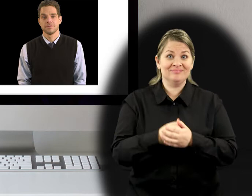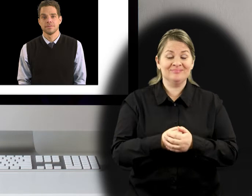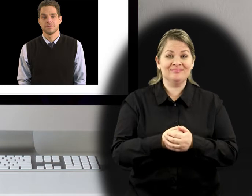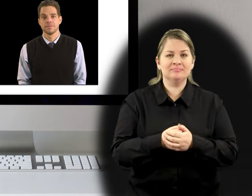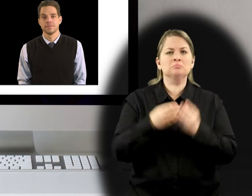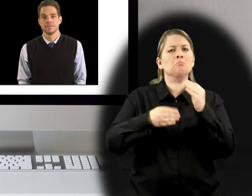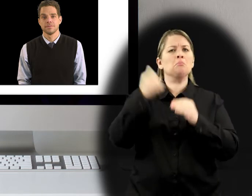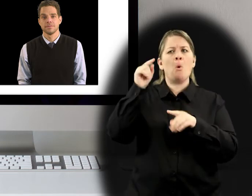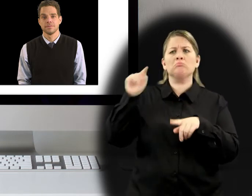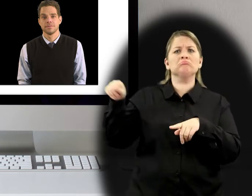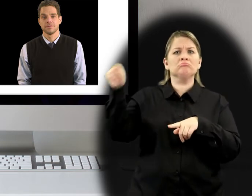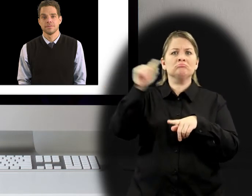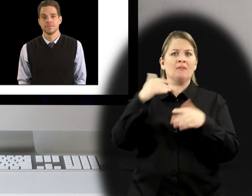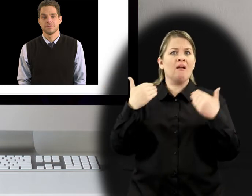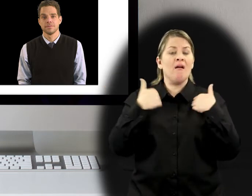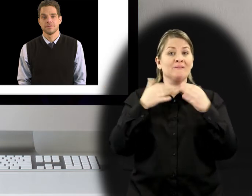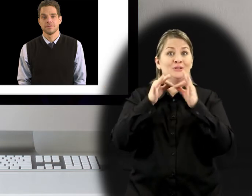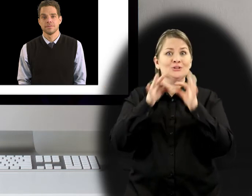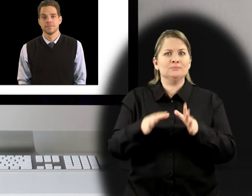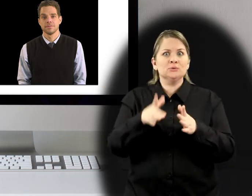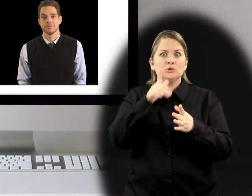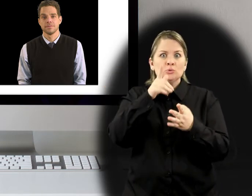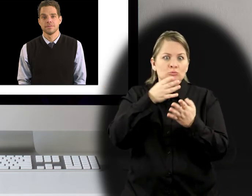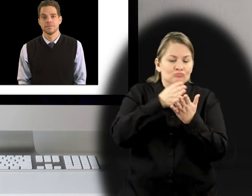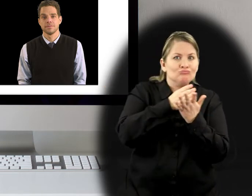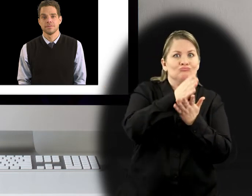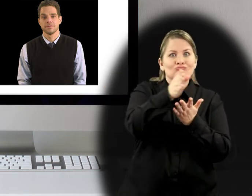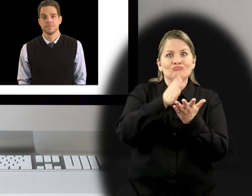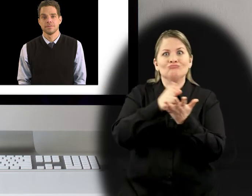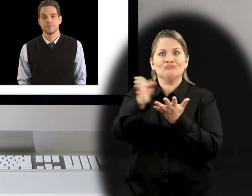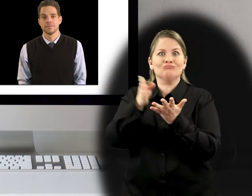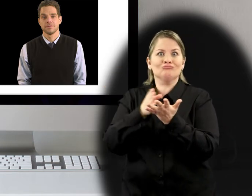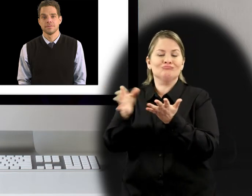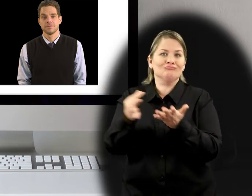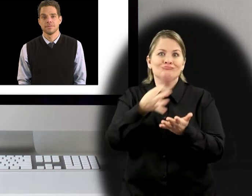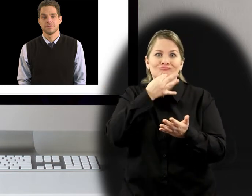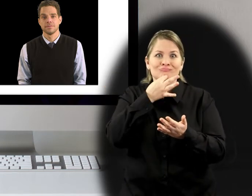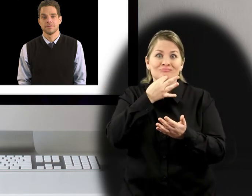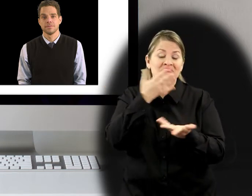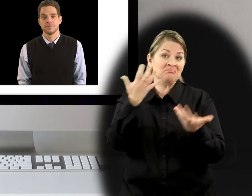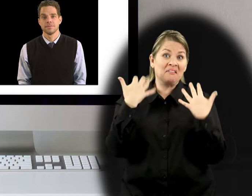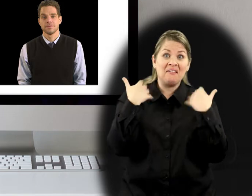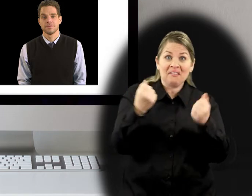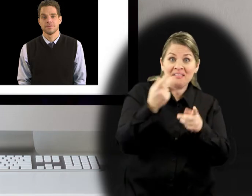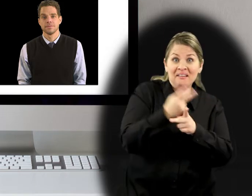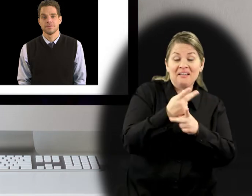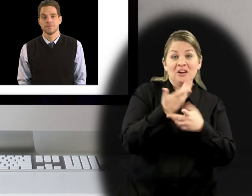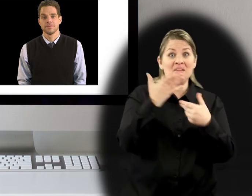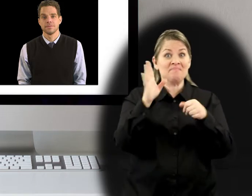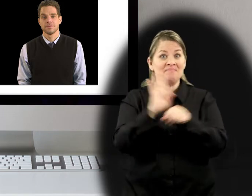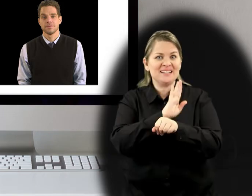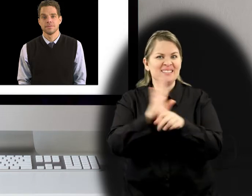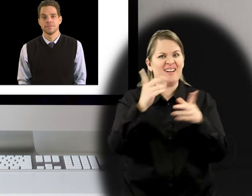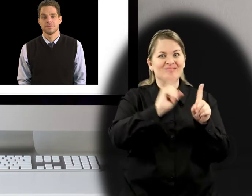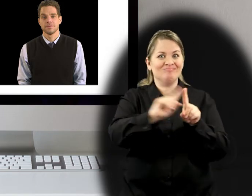Most VRI referral agencies have access to qualified interpreters with specialized expertise, such as healthcare or business.